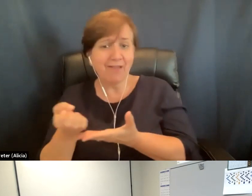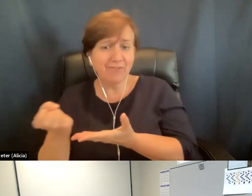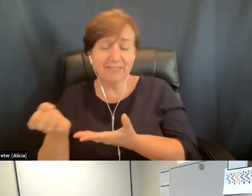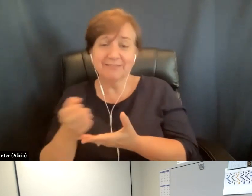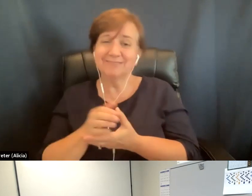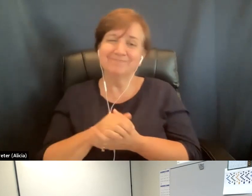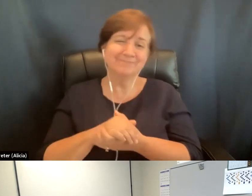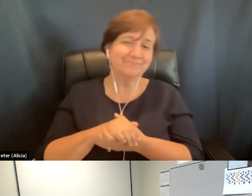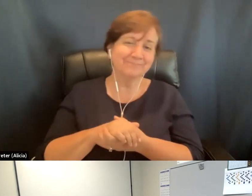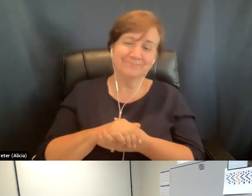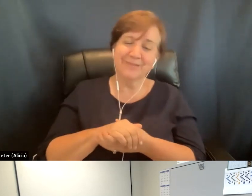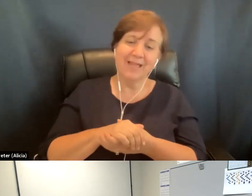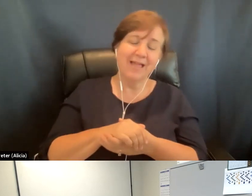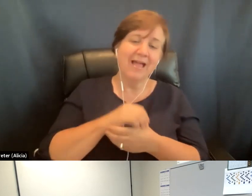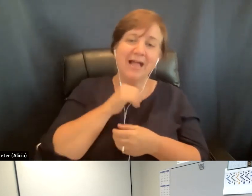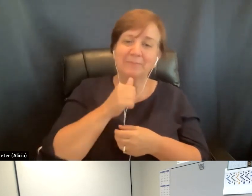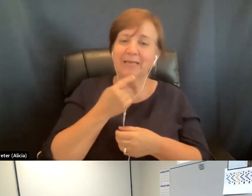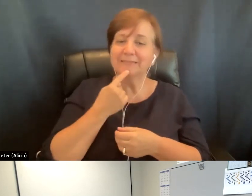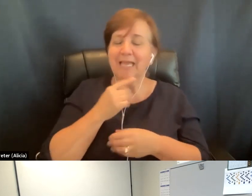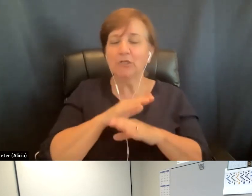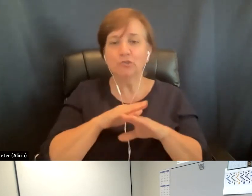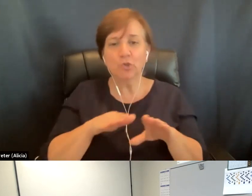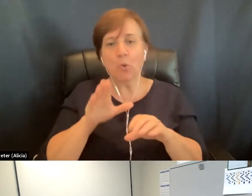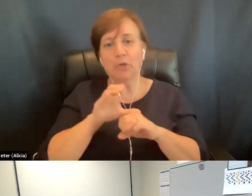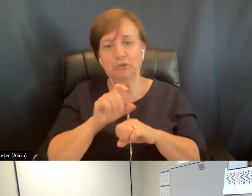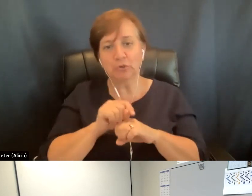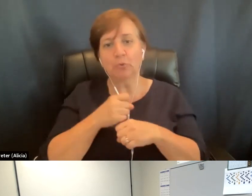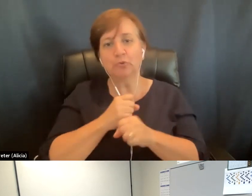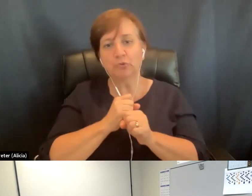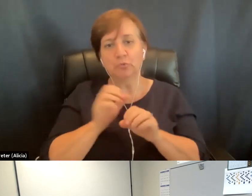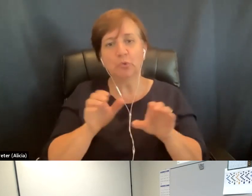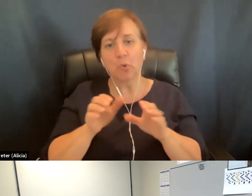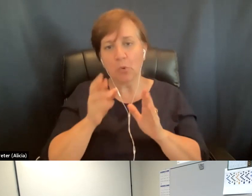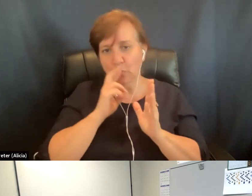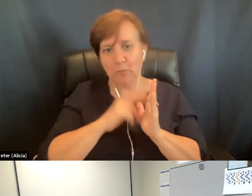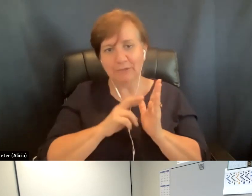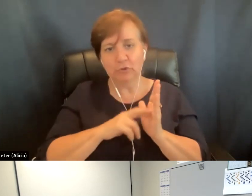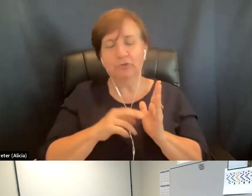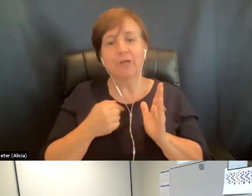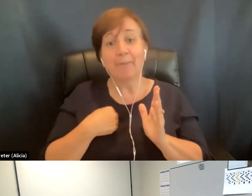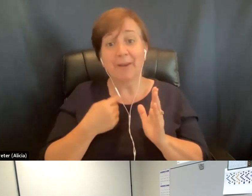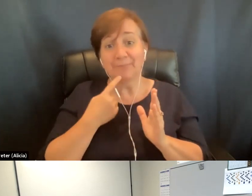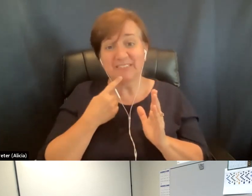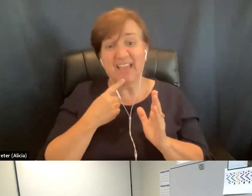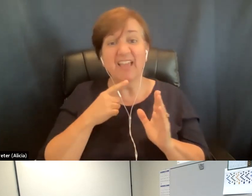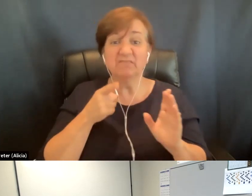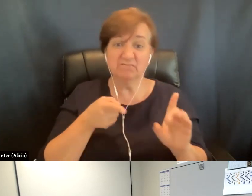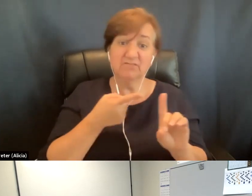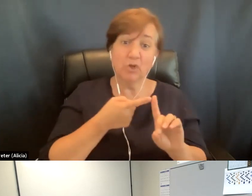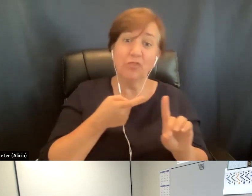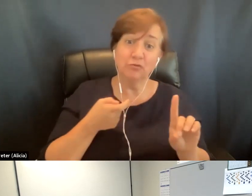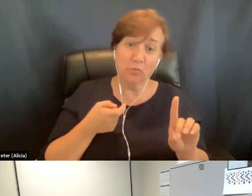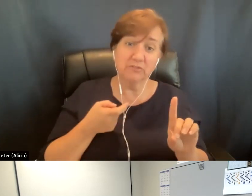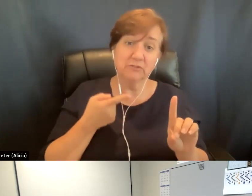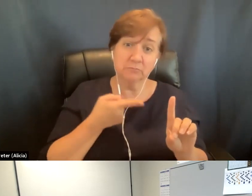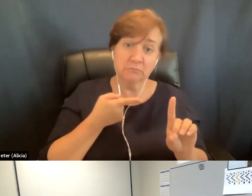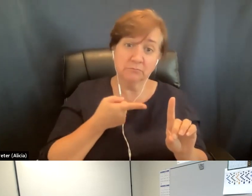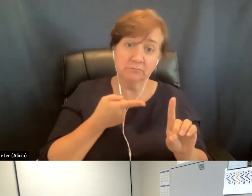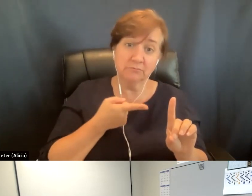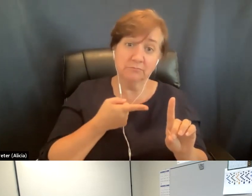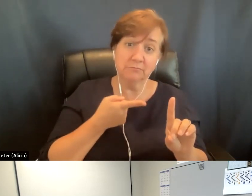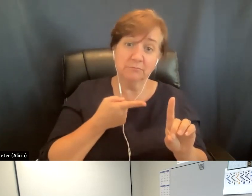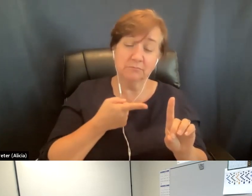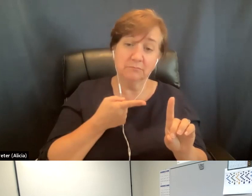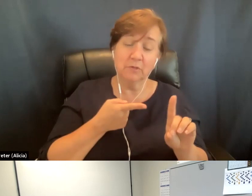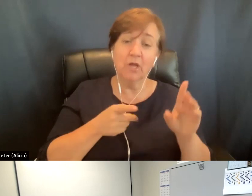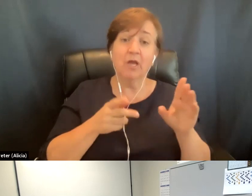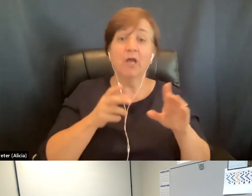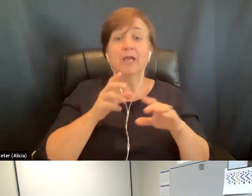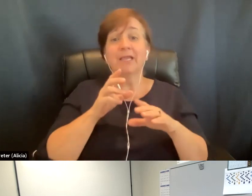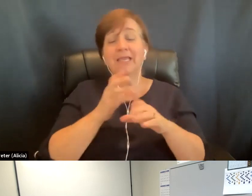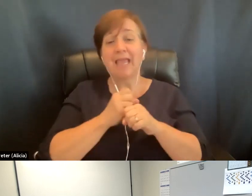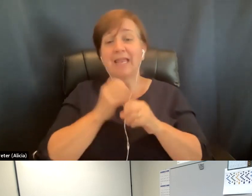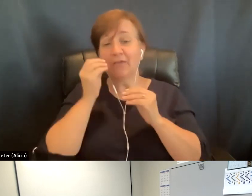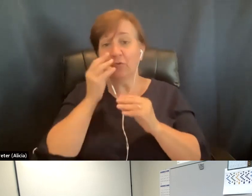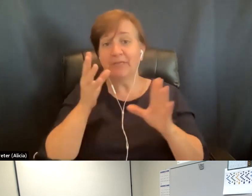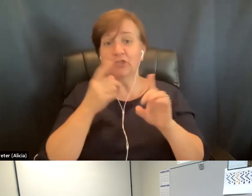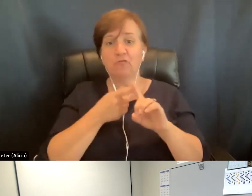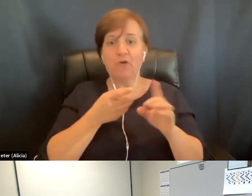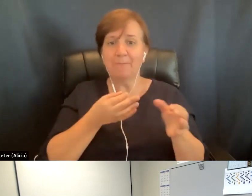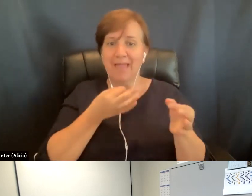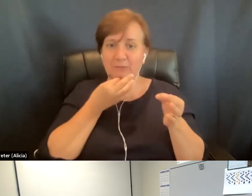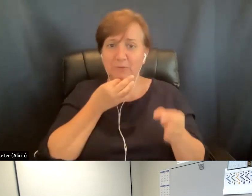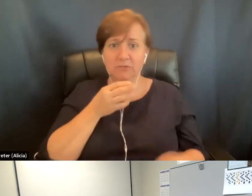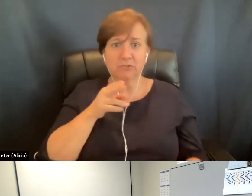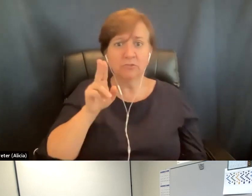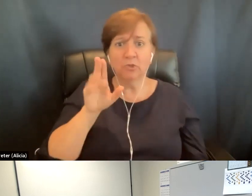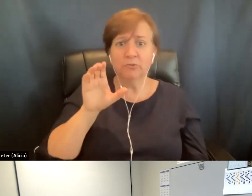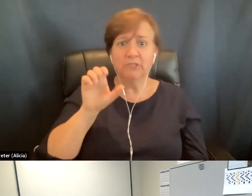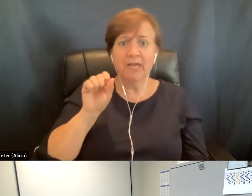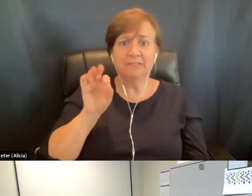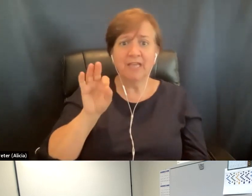Dr. Elsa Villarino: If i'm not saying don't consult don't make your own research but look at where the service is from consult from experts, you know we have ucsf just up the road we have.